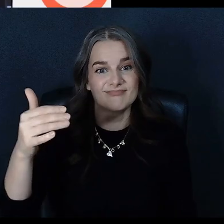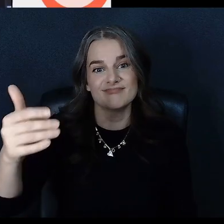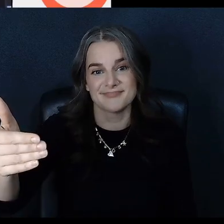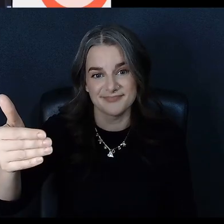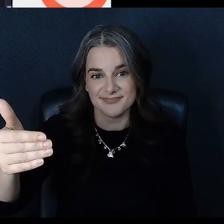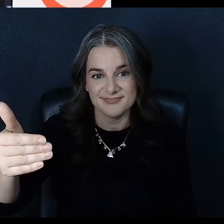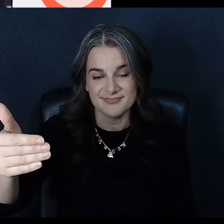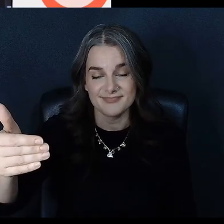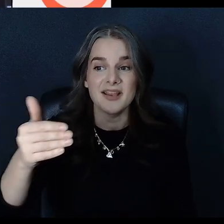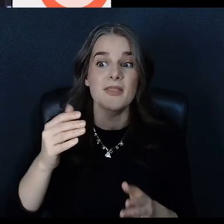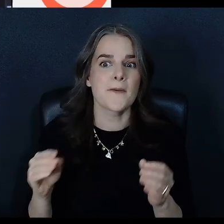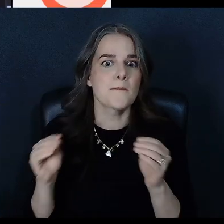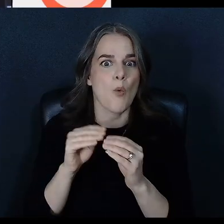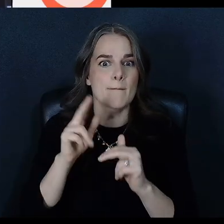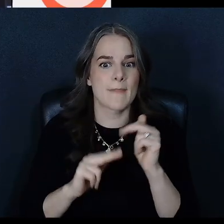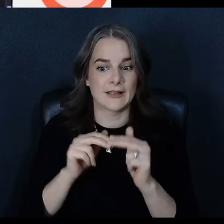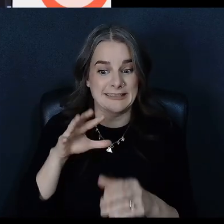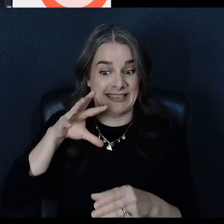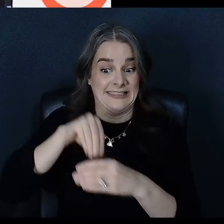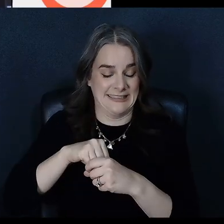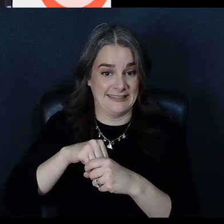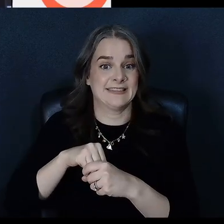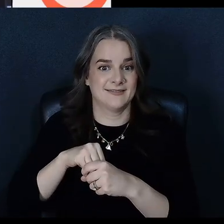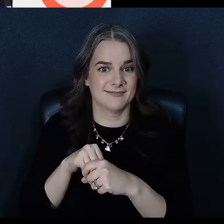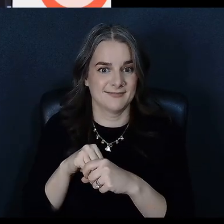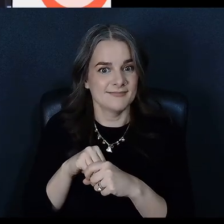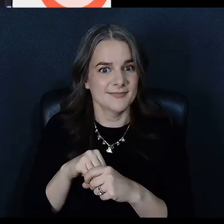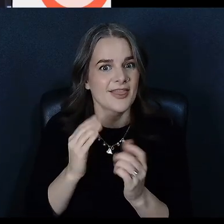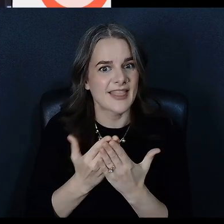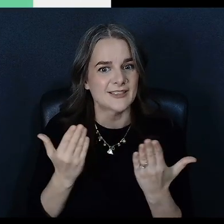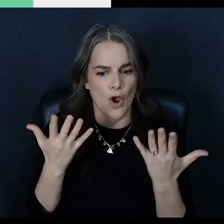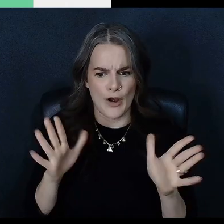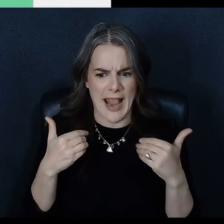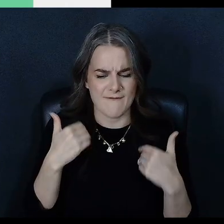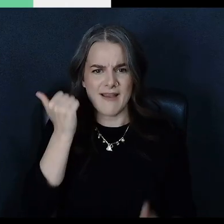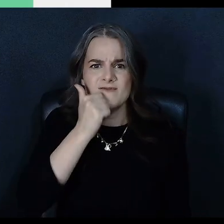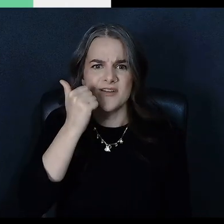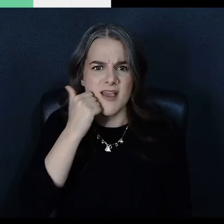into the tools we carry around with us all day, which is great. I love that.